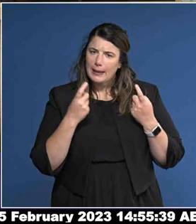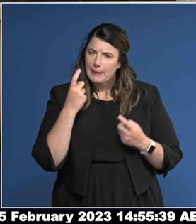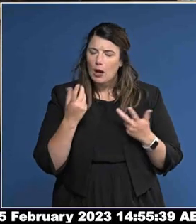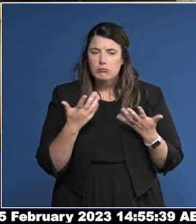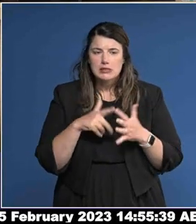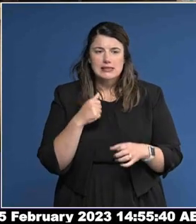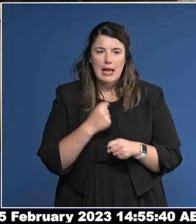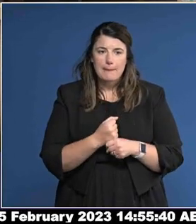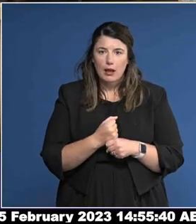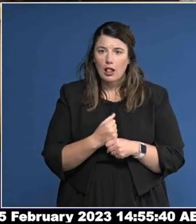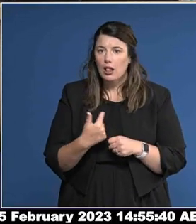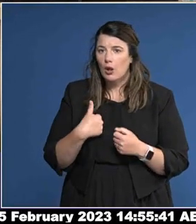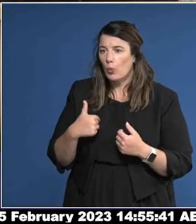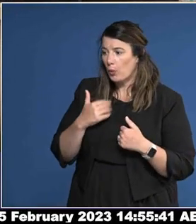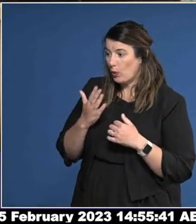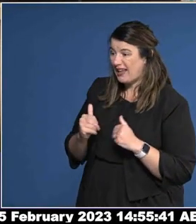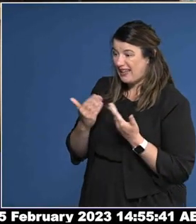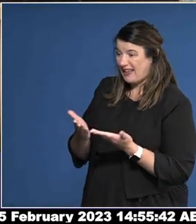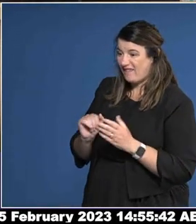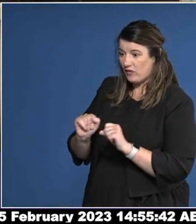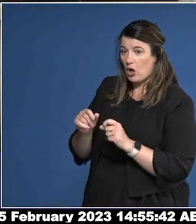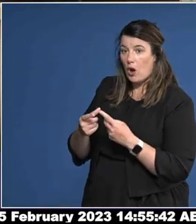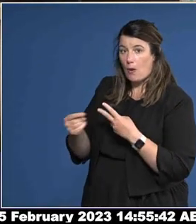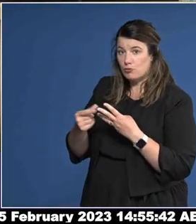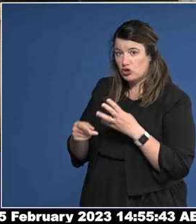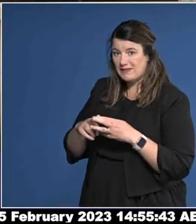risk is in play, our risk appetite goes up to medium.